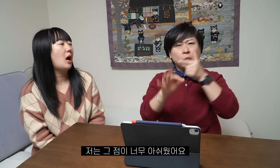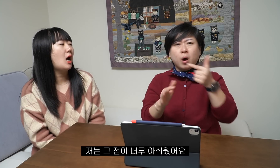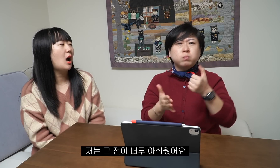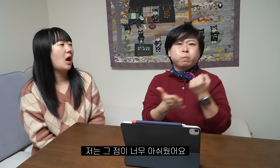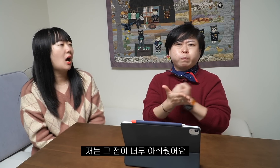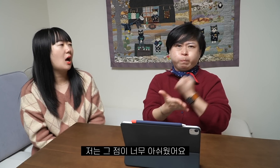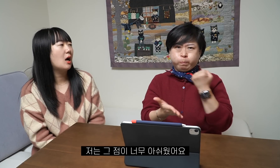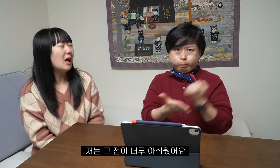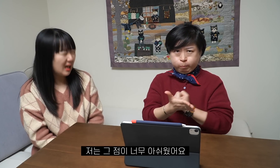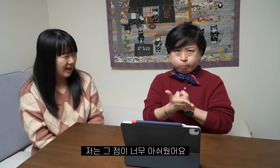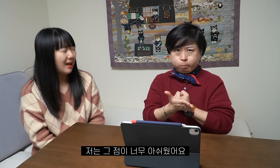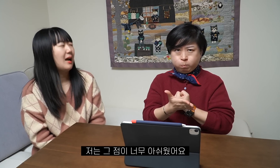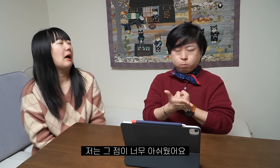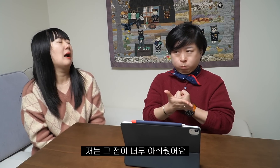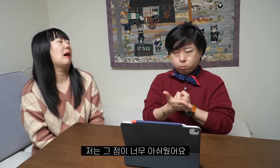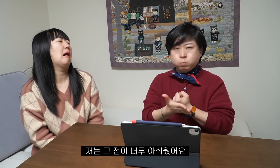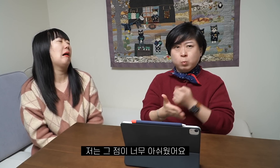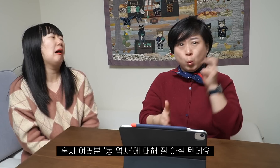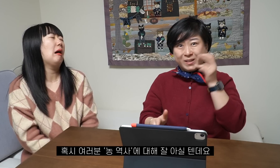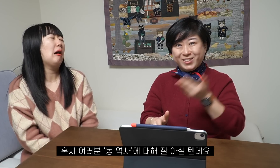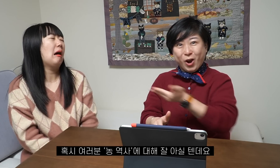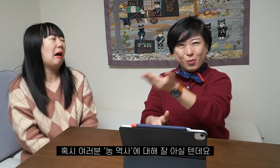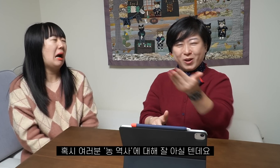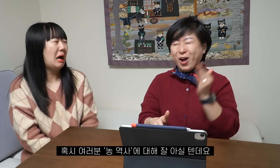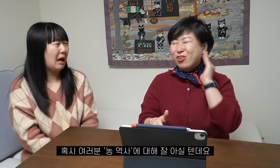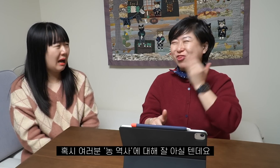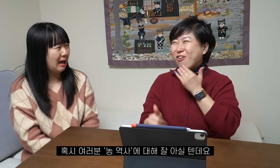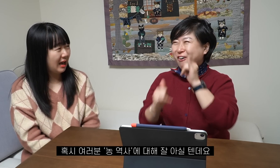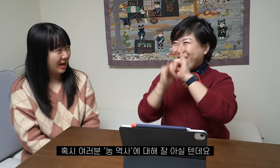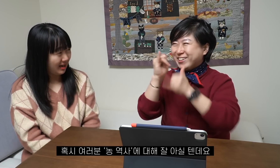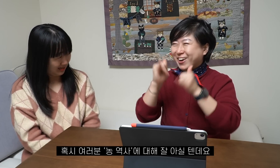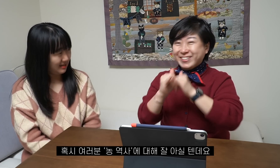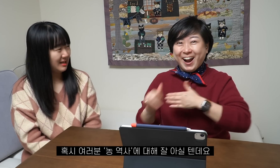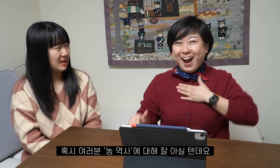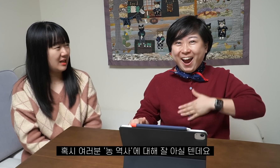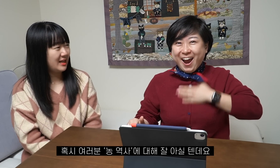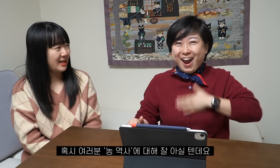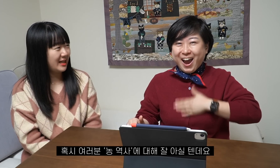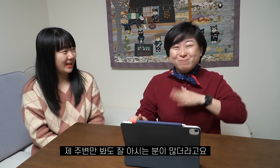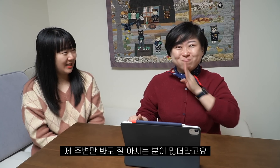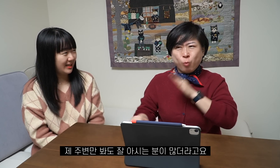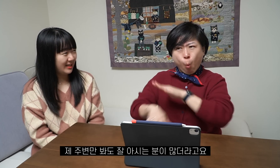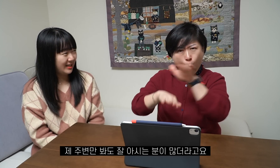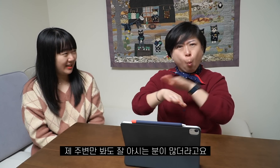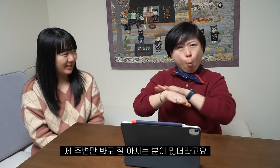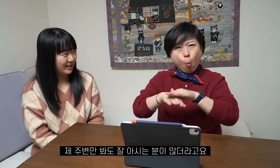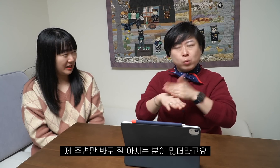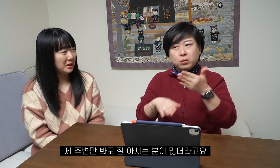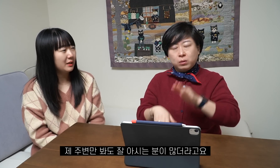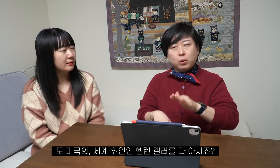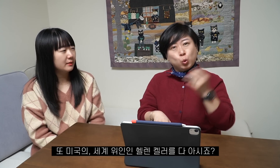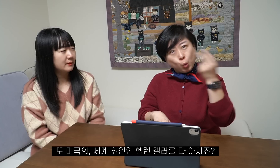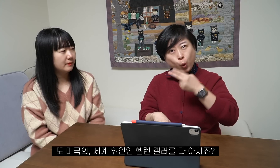I was very sad about that. You are probably familiar with the history of DEAF. There are a lot of people who know me well just by looking around me.